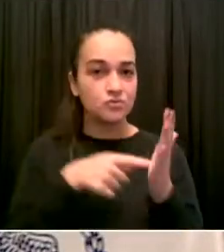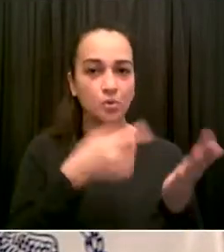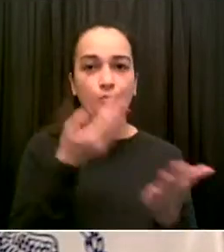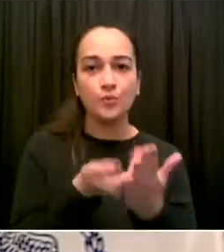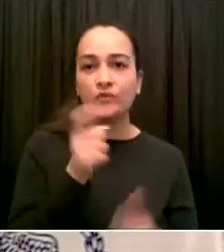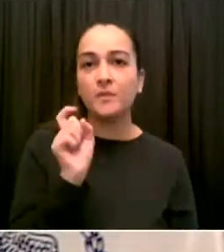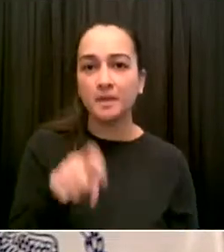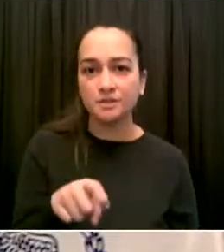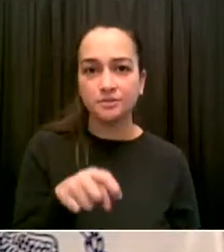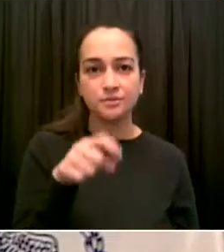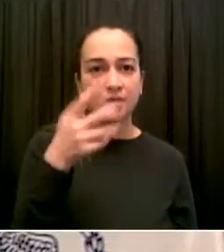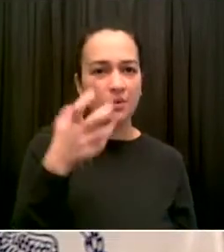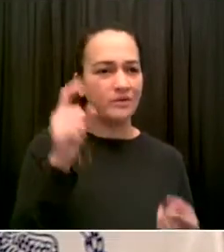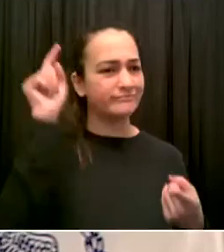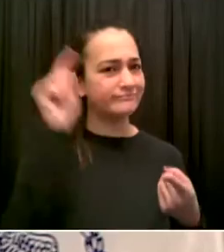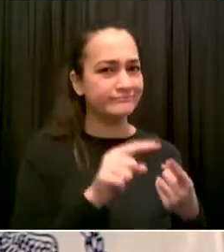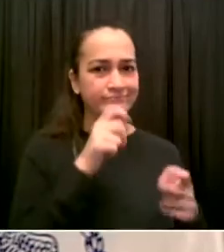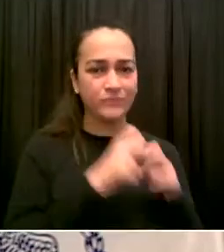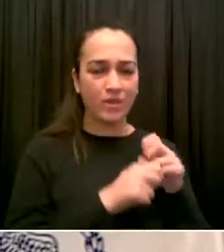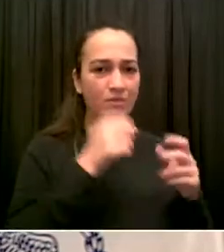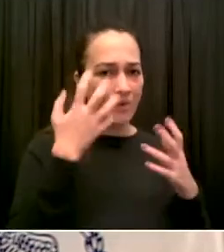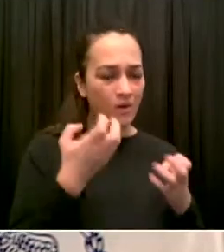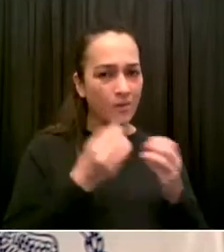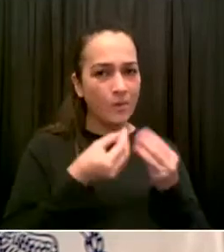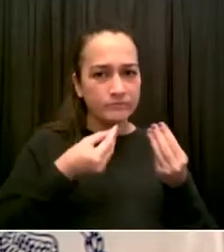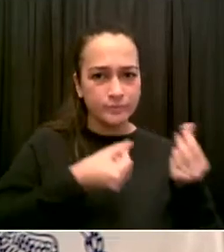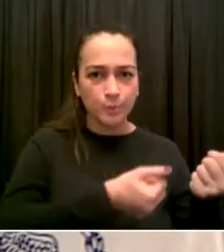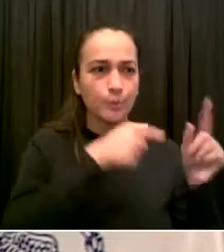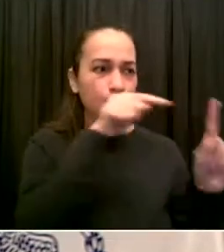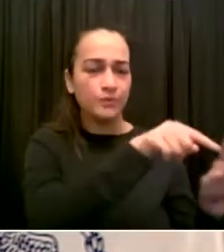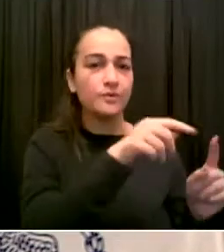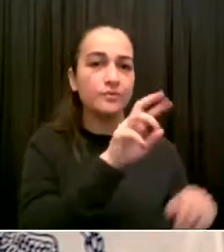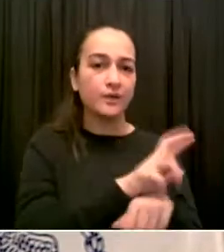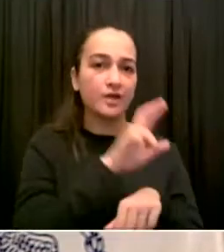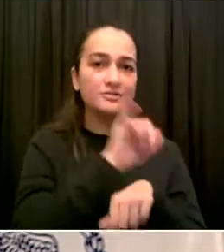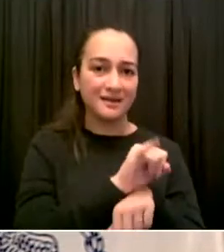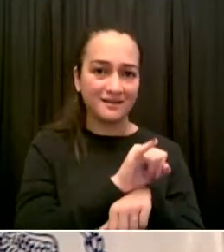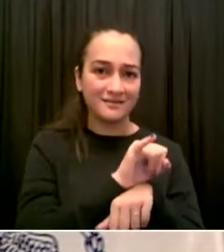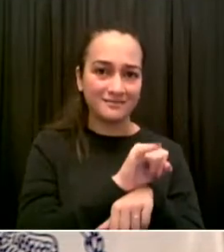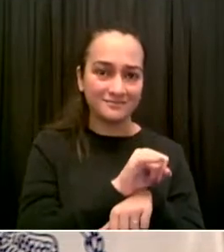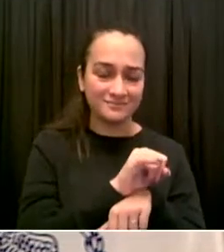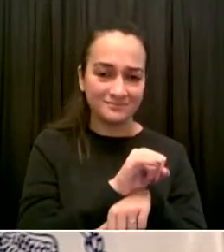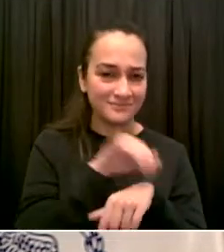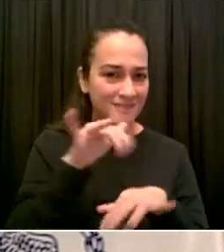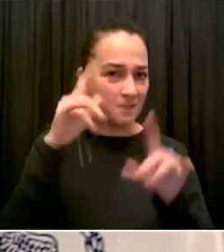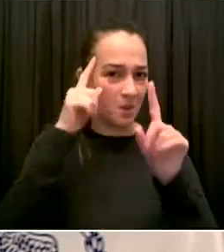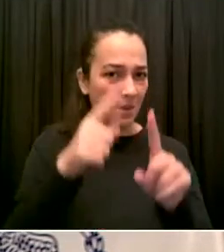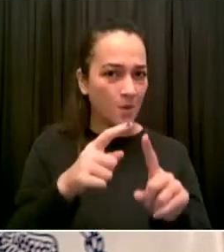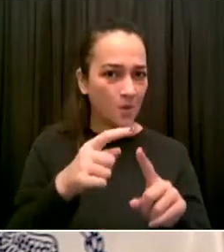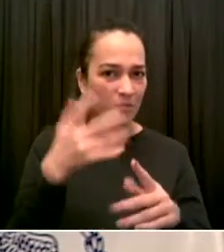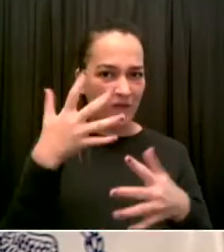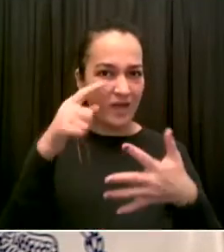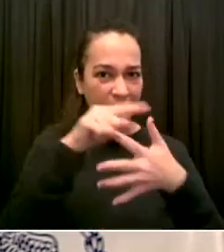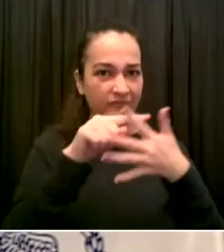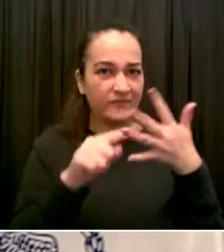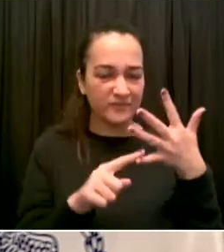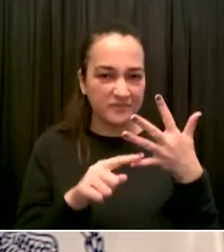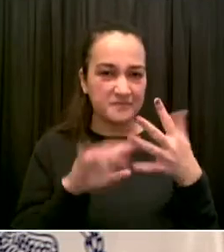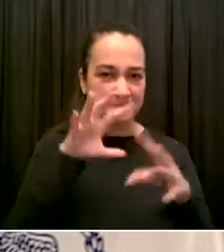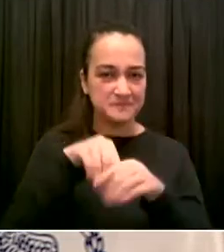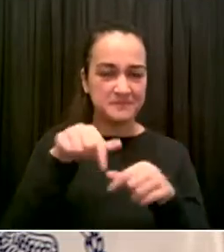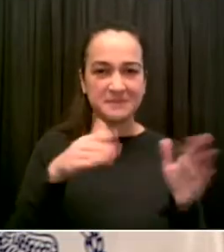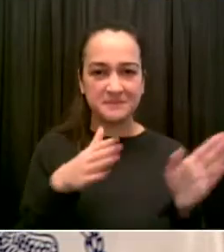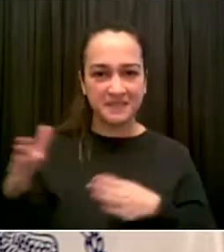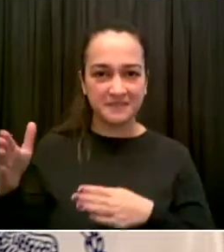I SAID THIS BEFORE, THE CITY